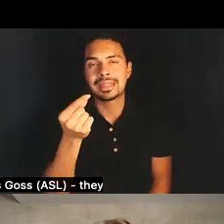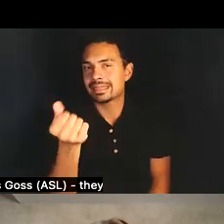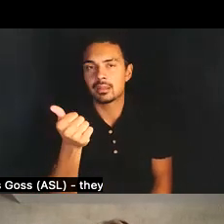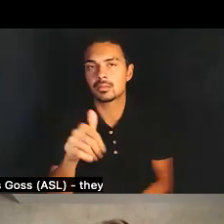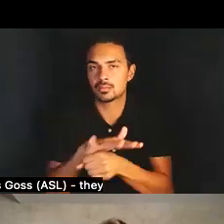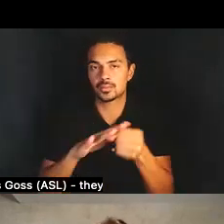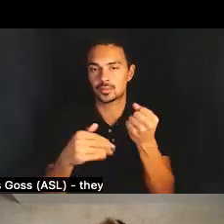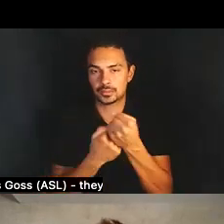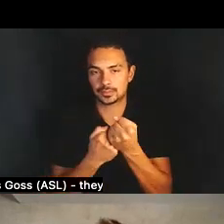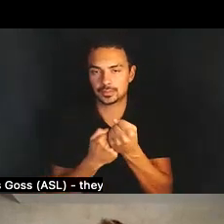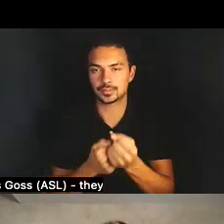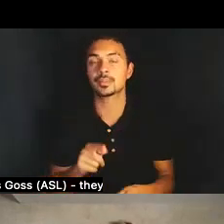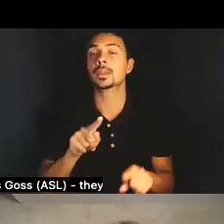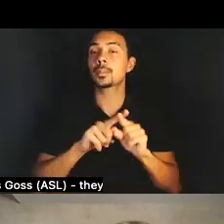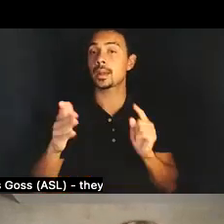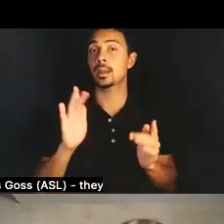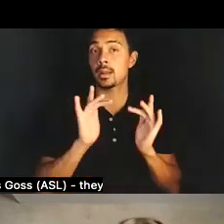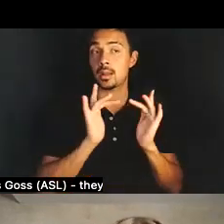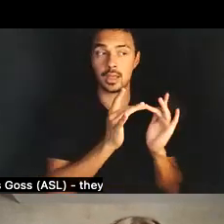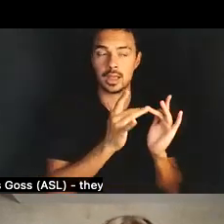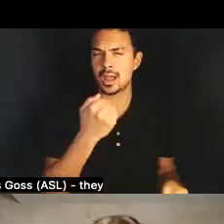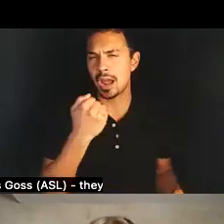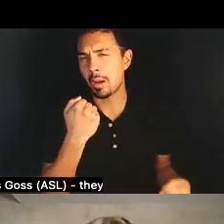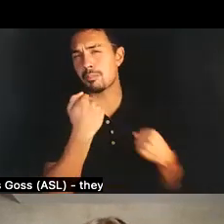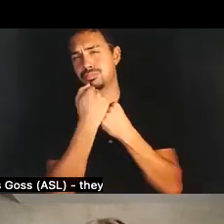who had very little local support. But, there was such a